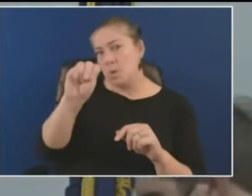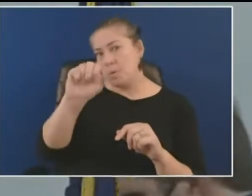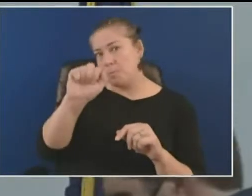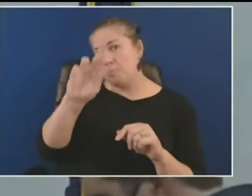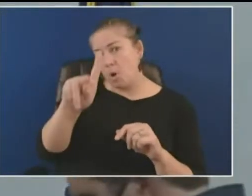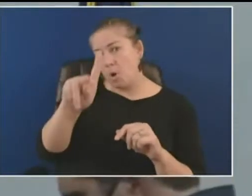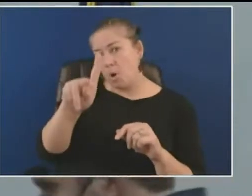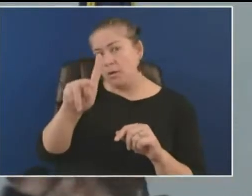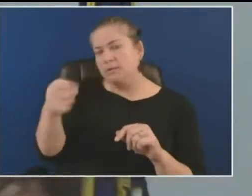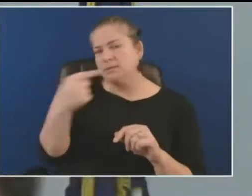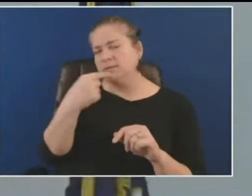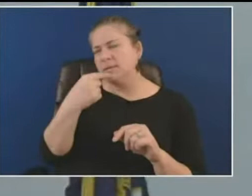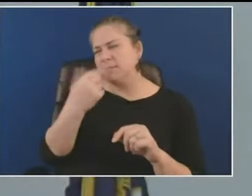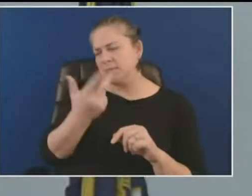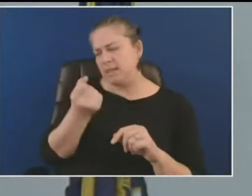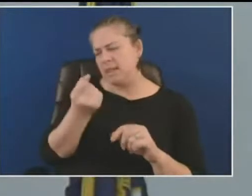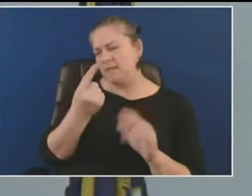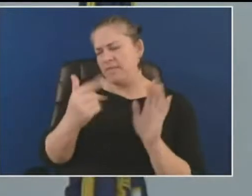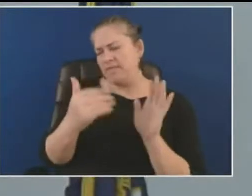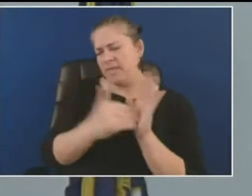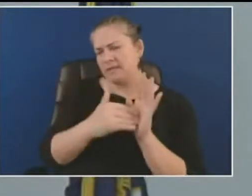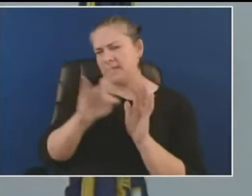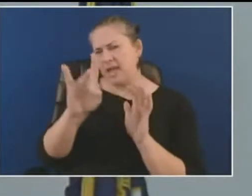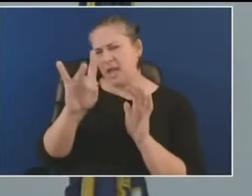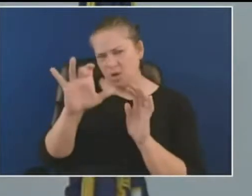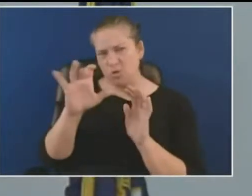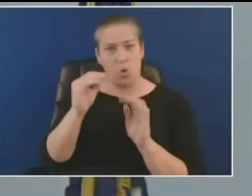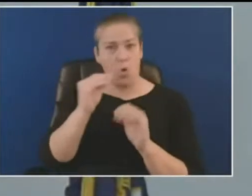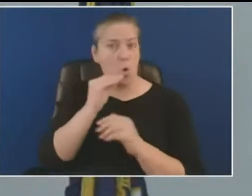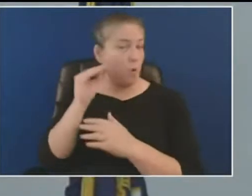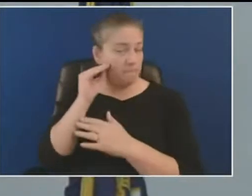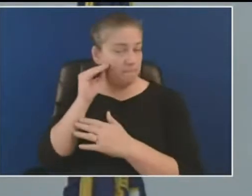about 11,800 homes out this morning.